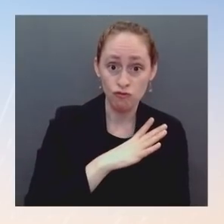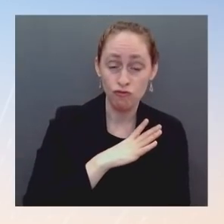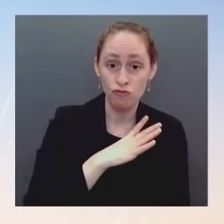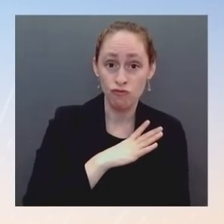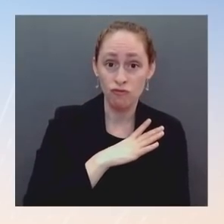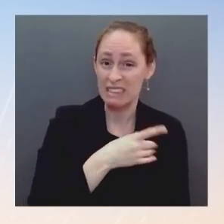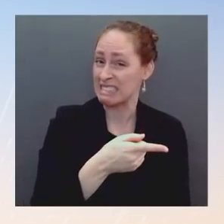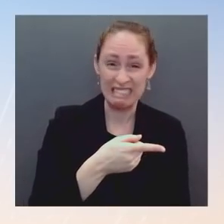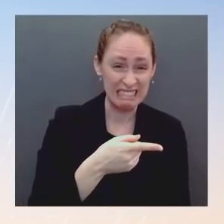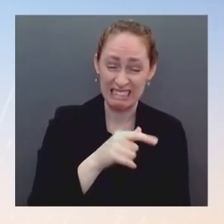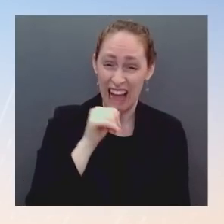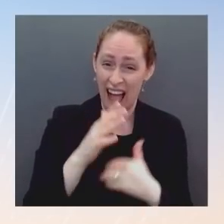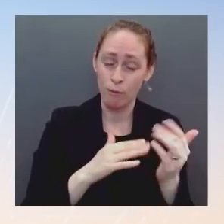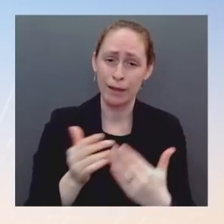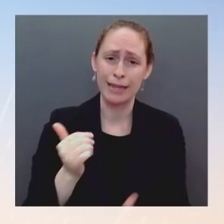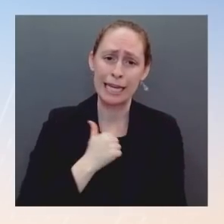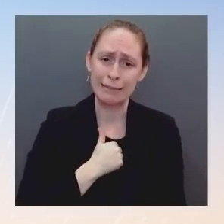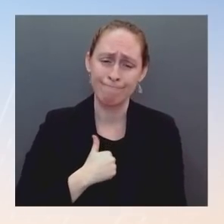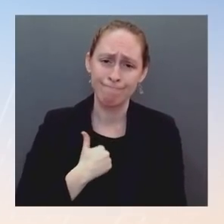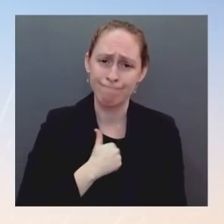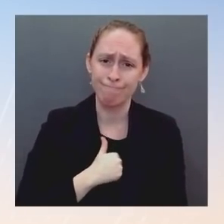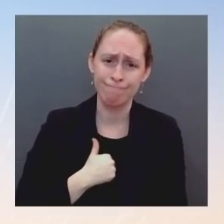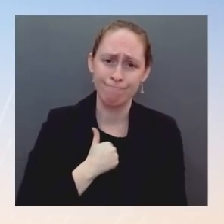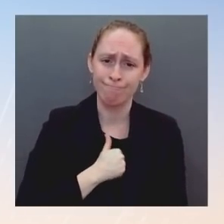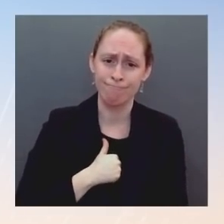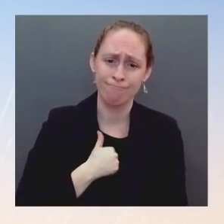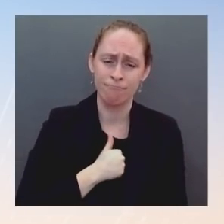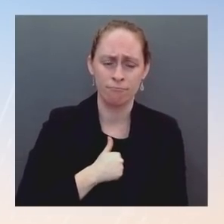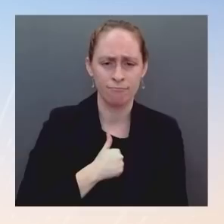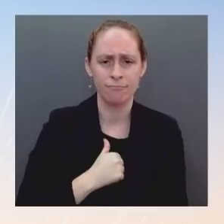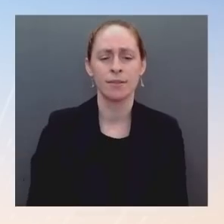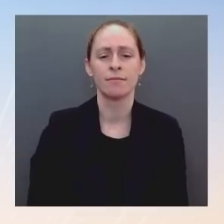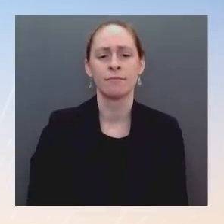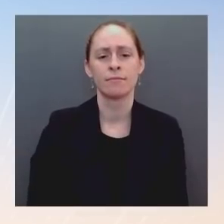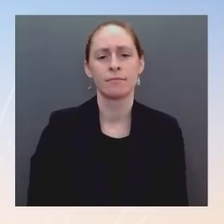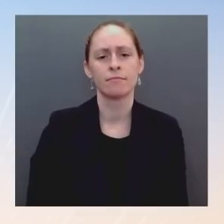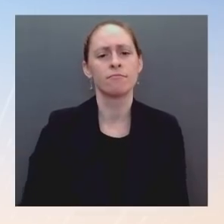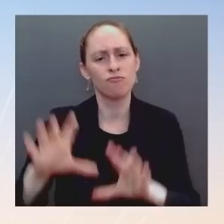He's never been for defunding the police. Our Department of Justice has increased funding,